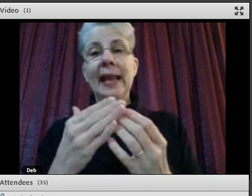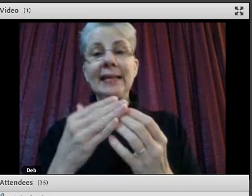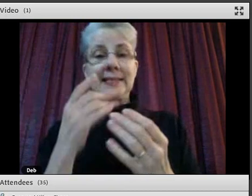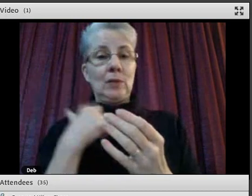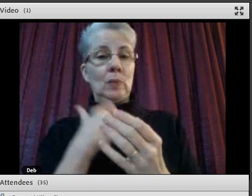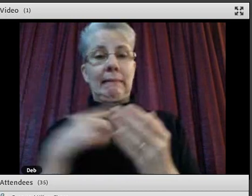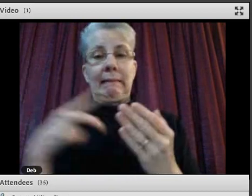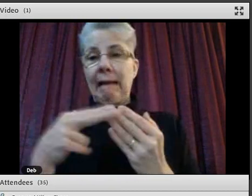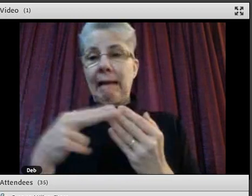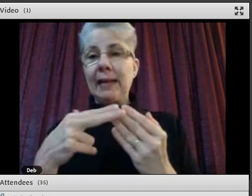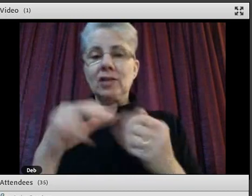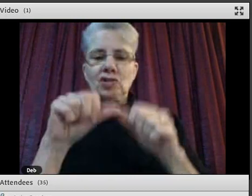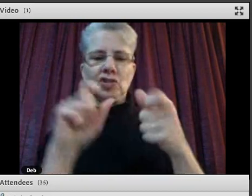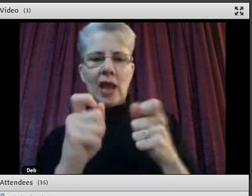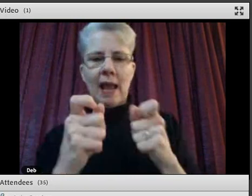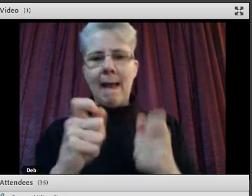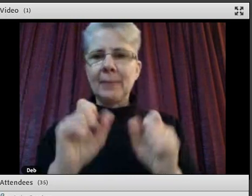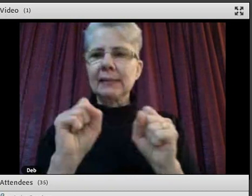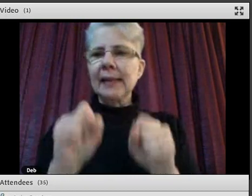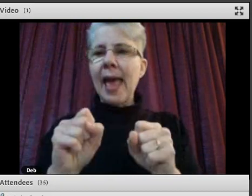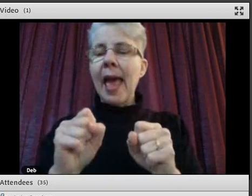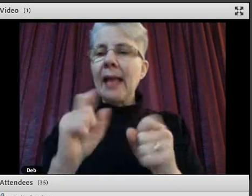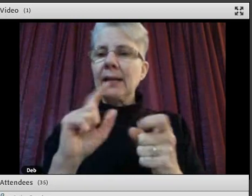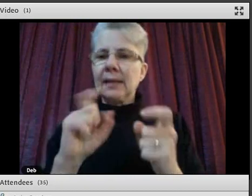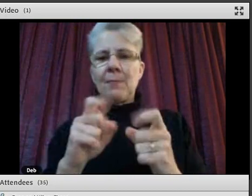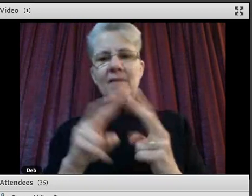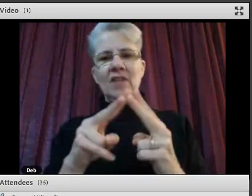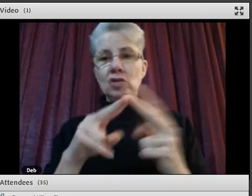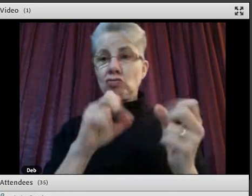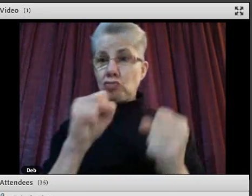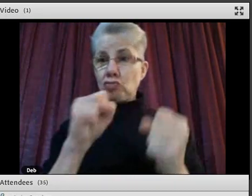It's also very easy. We can cut it. We can shape it. And it's adaptable.